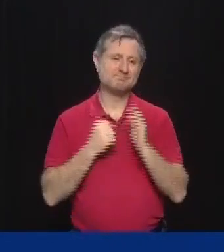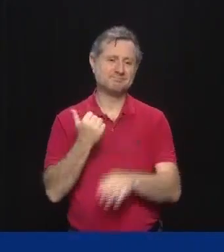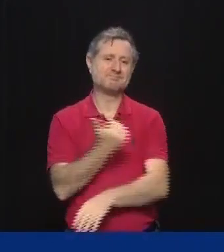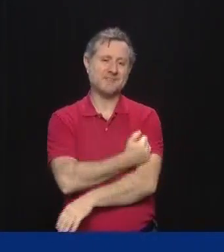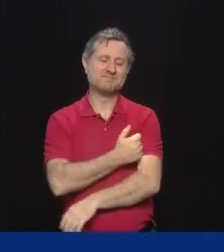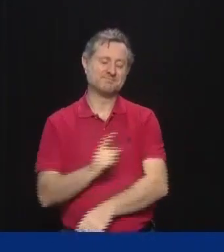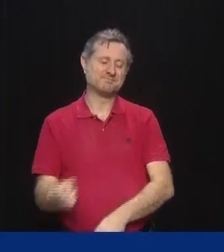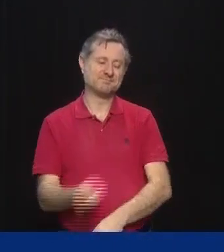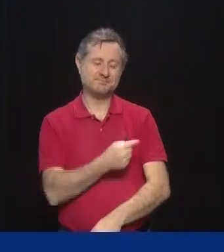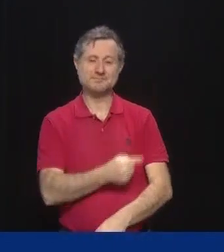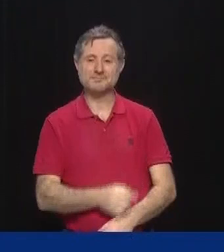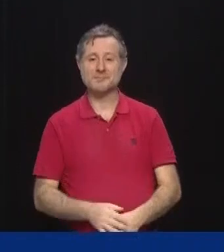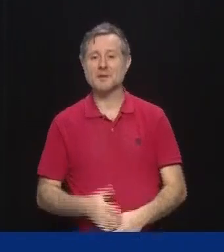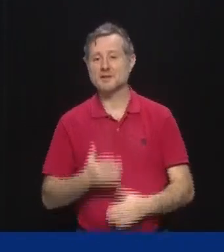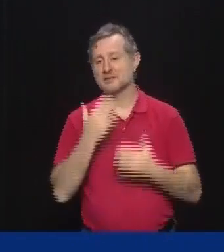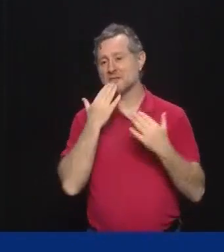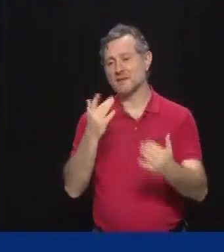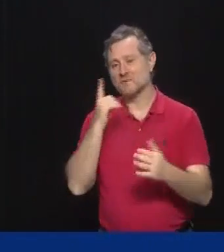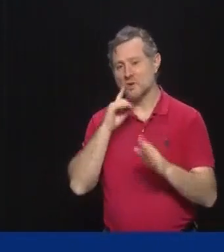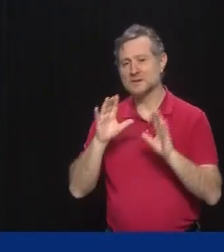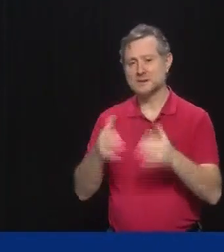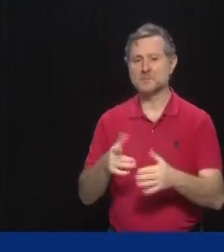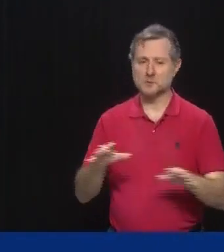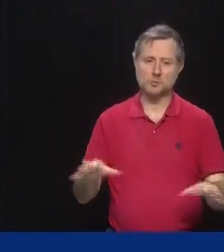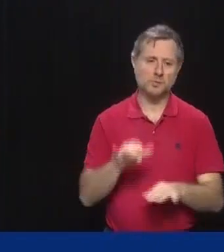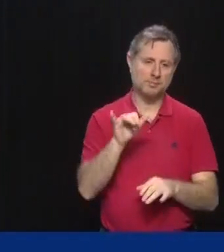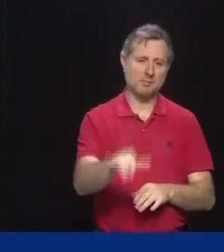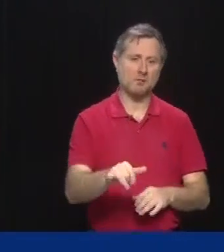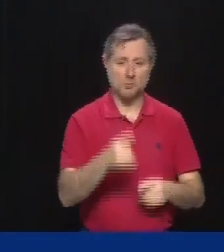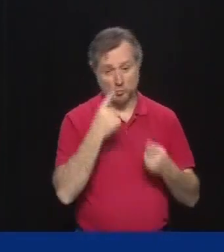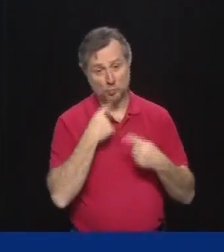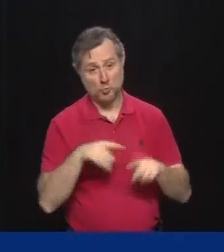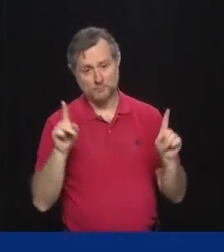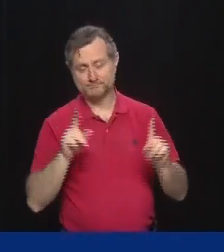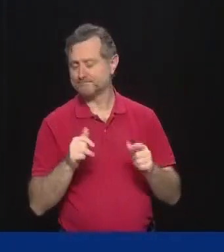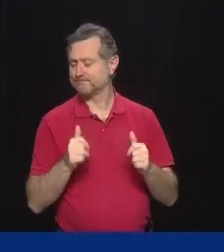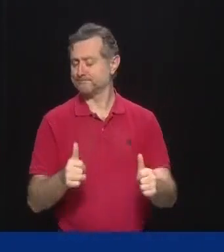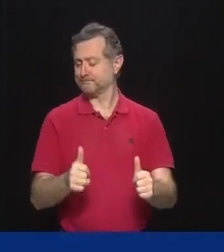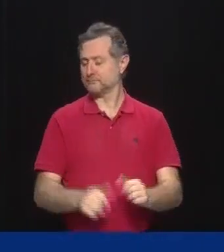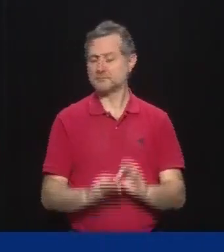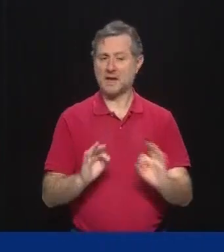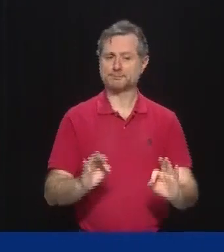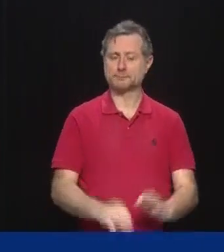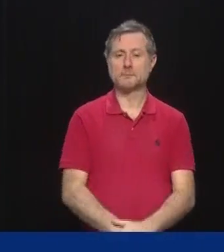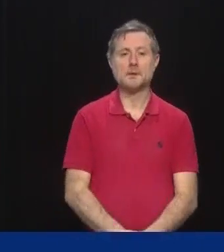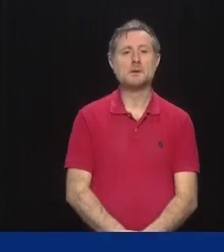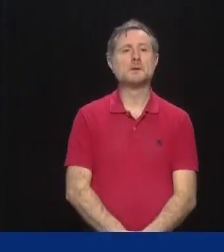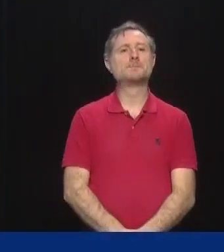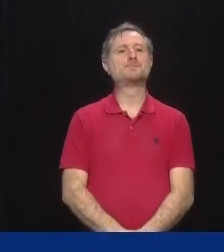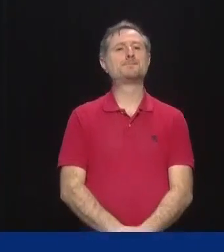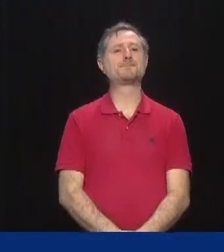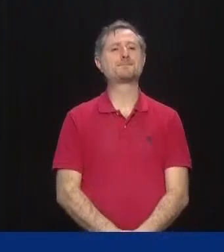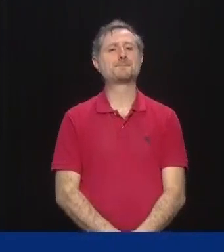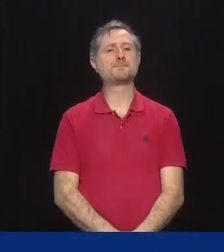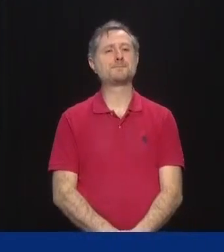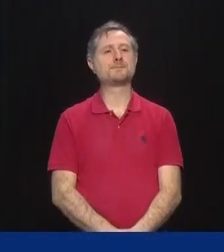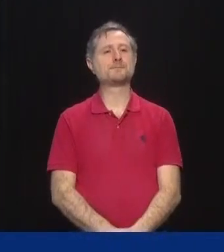I'M NOT SURE MASKS ARE ON ALL THE TIME. THE SAFEST PATH FORWARD IS HAVING THE MANDATE.